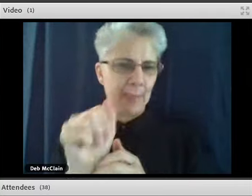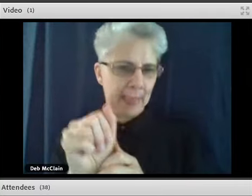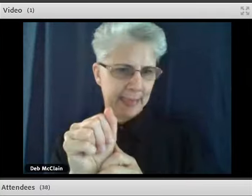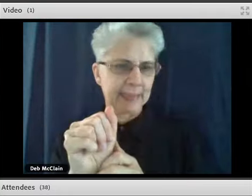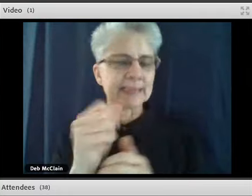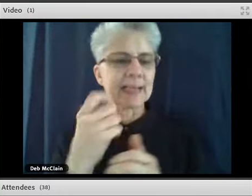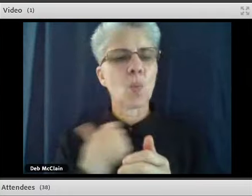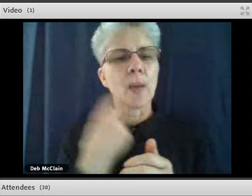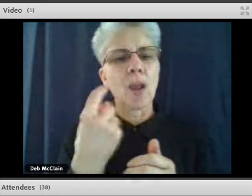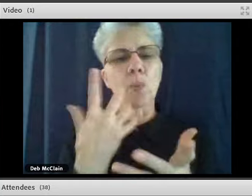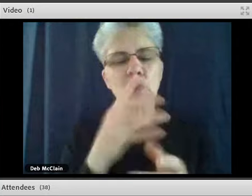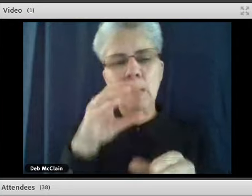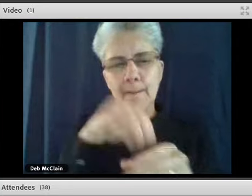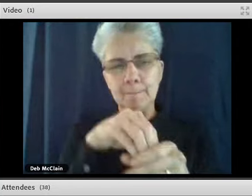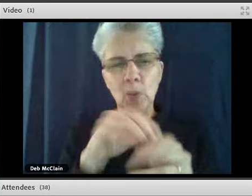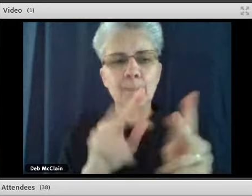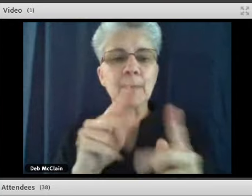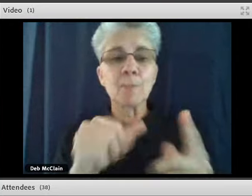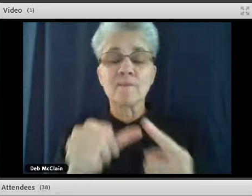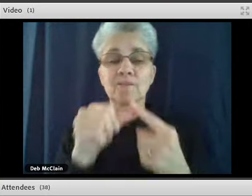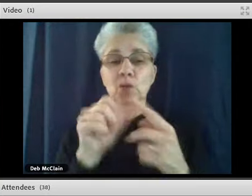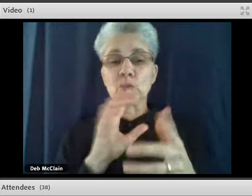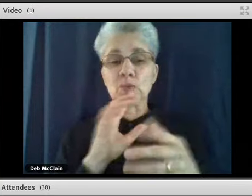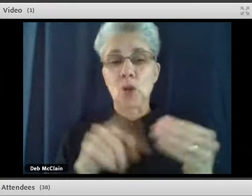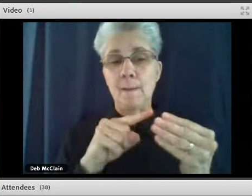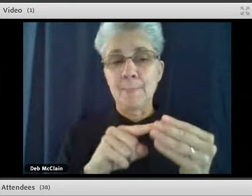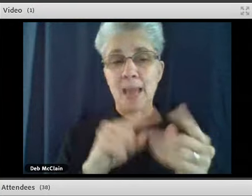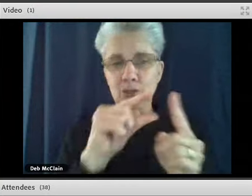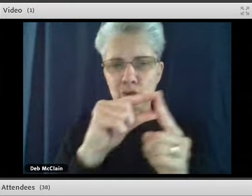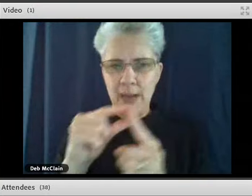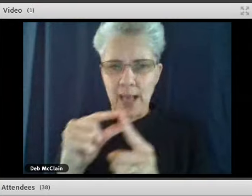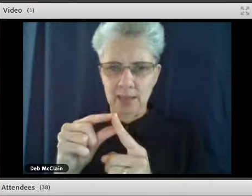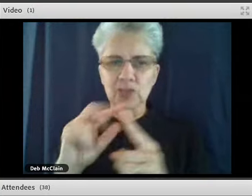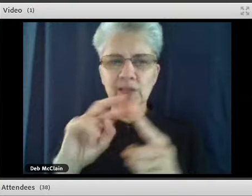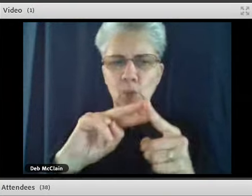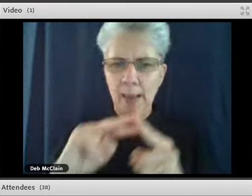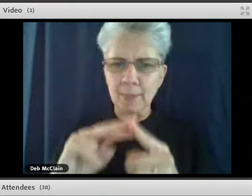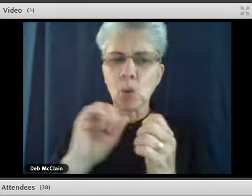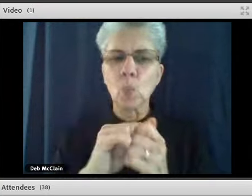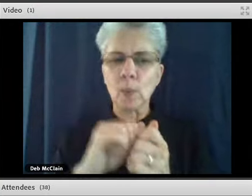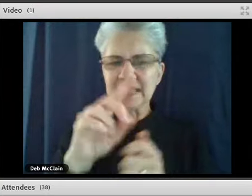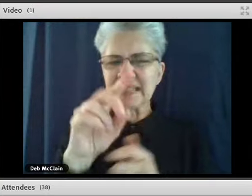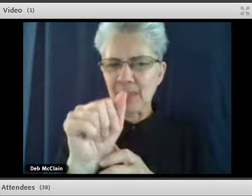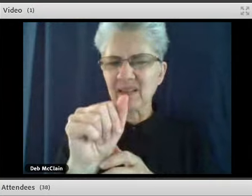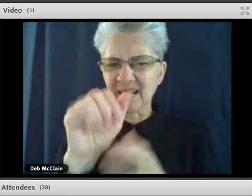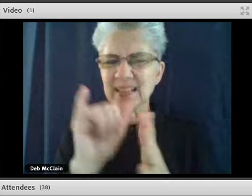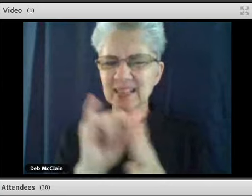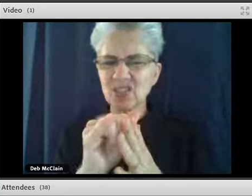And we always want to put people first when we talk about terminology with disabilities. Just an FYI.